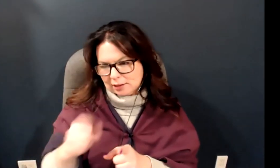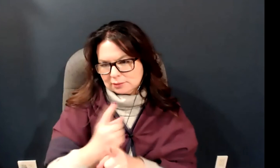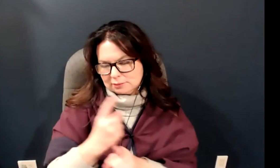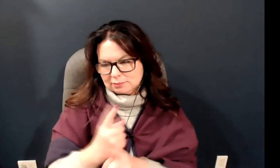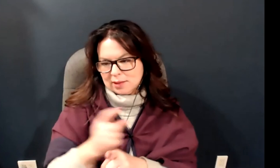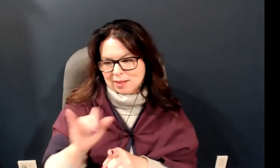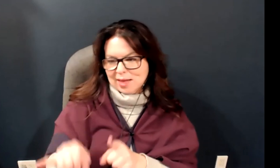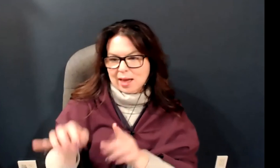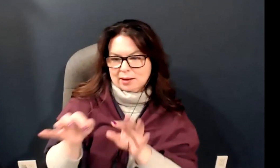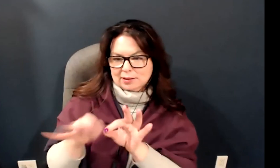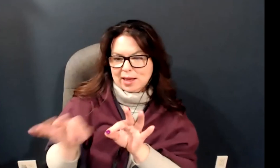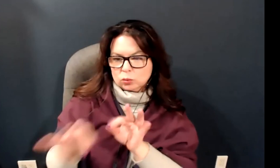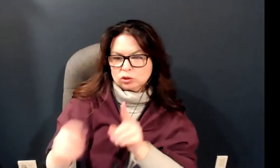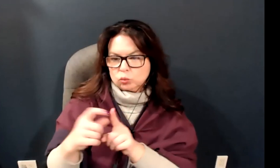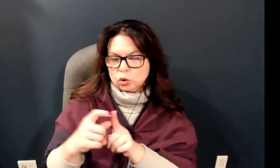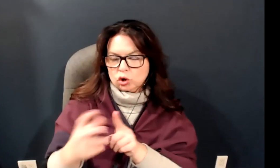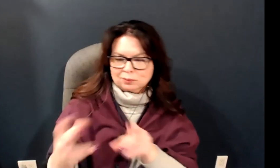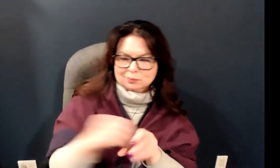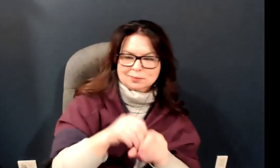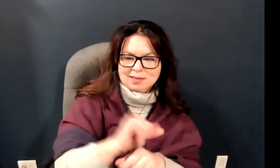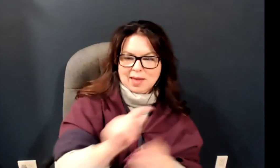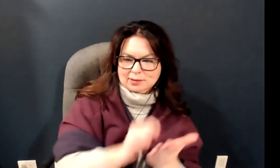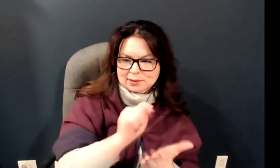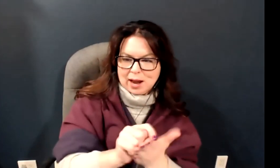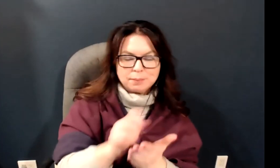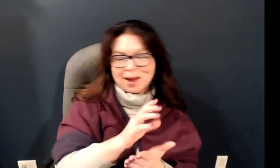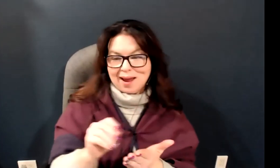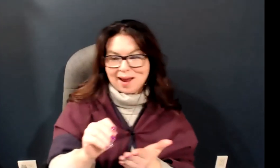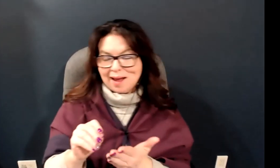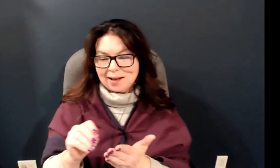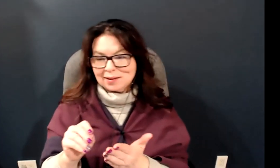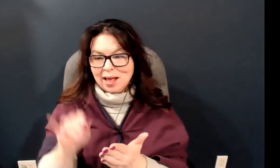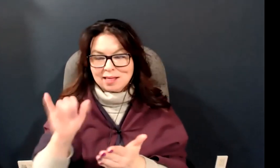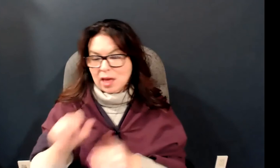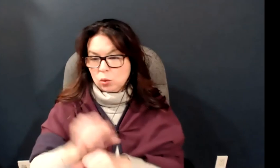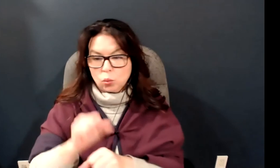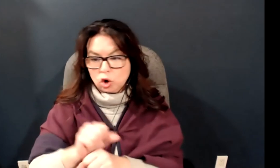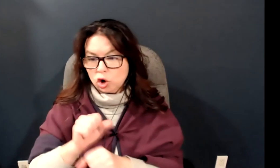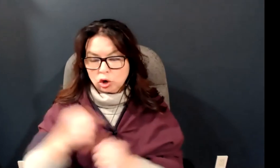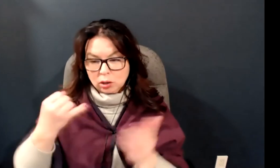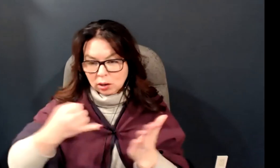so very quickly you've been talking about the sarcasm of the artists and in particularly